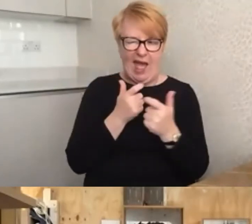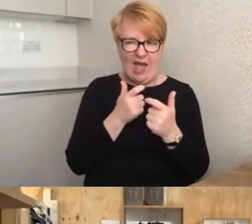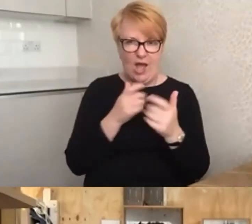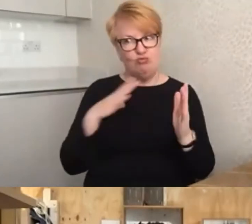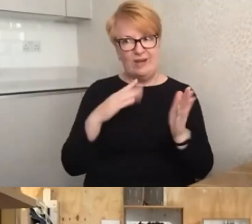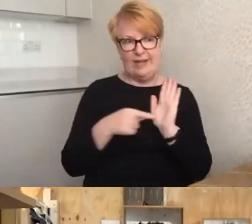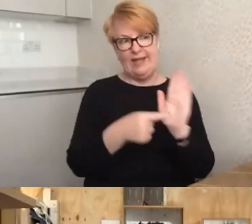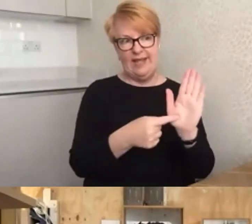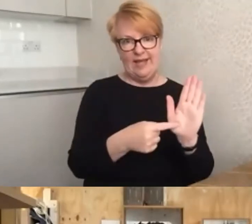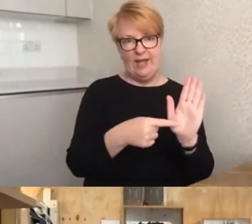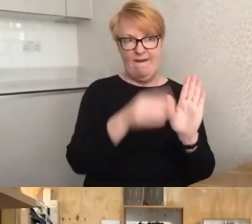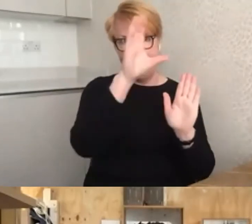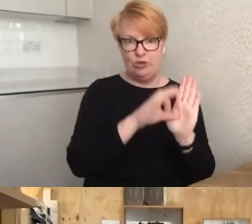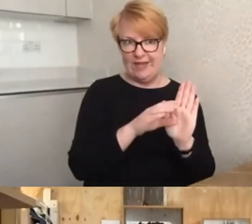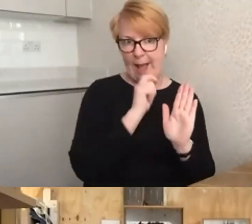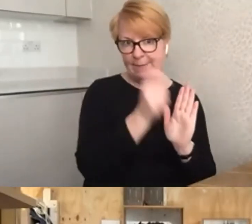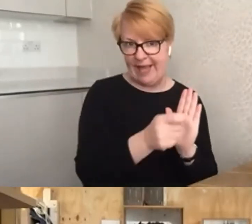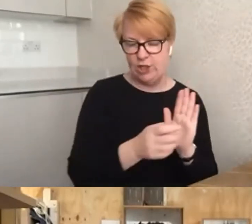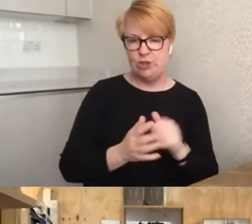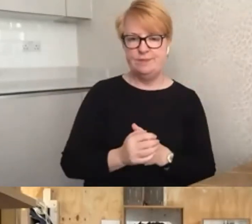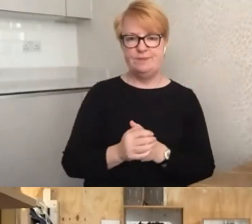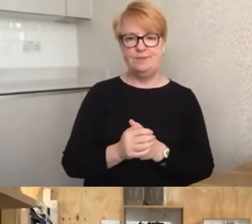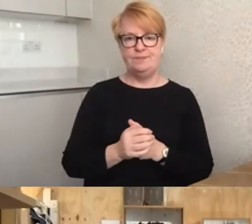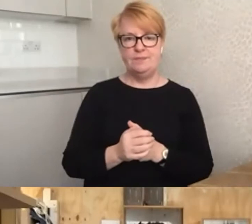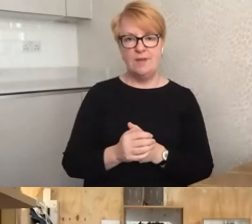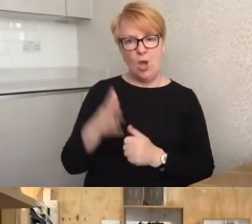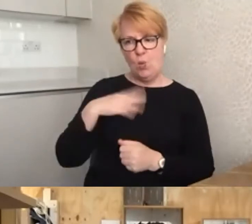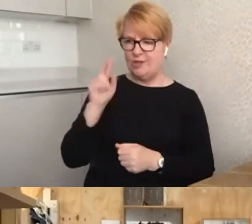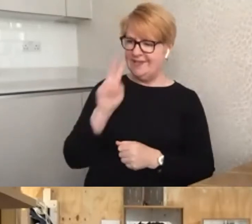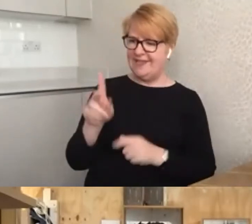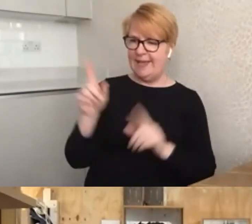It's that you will see people grow up and that is the intention.